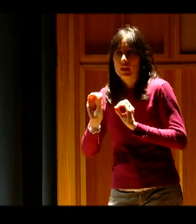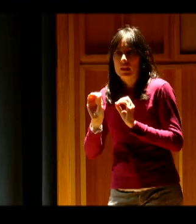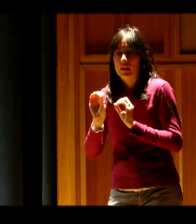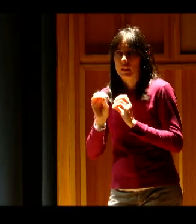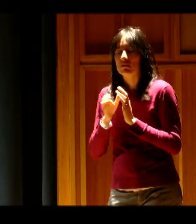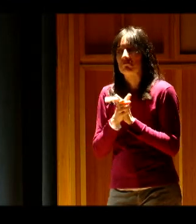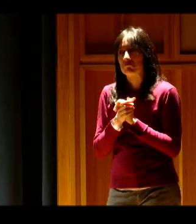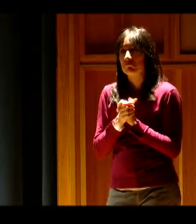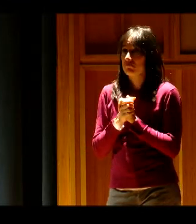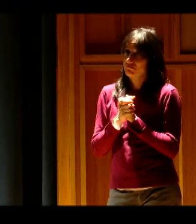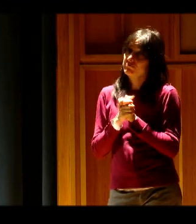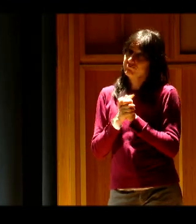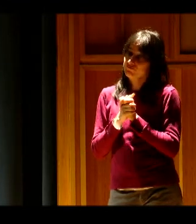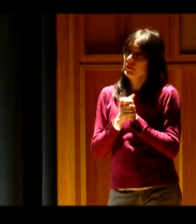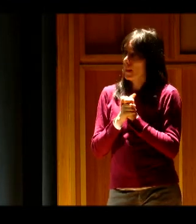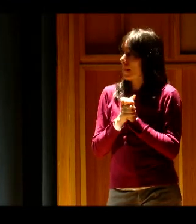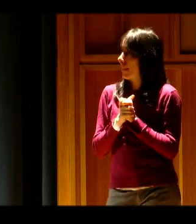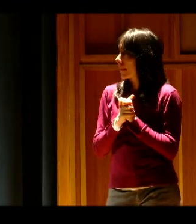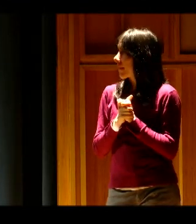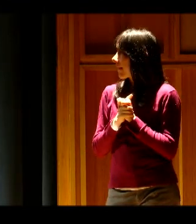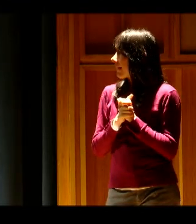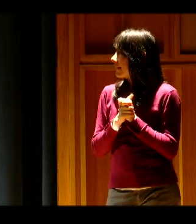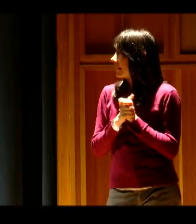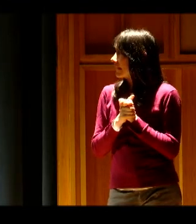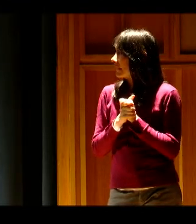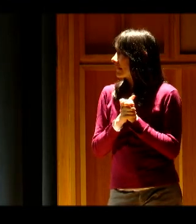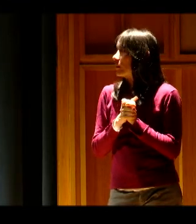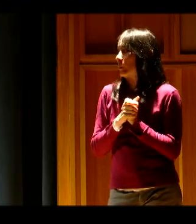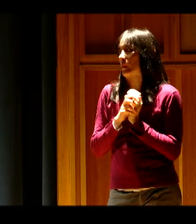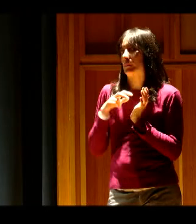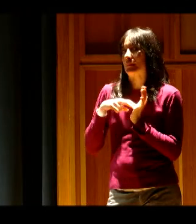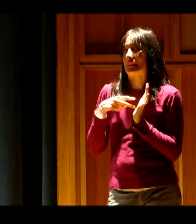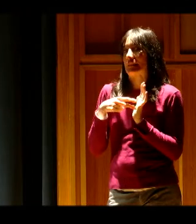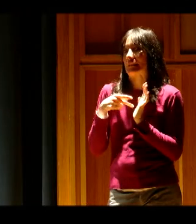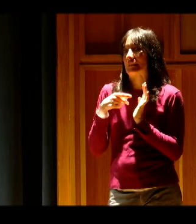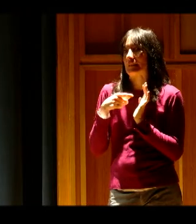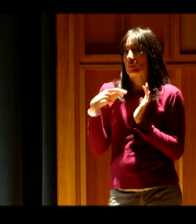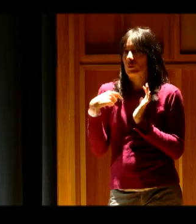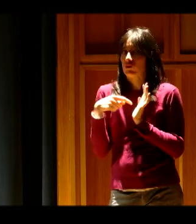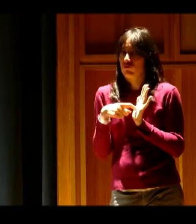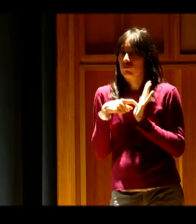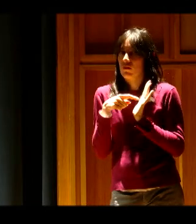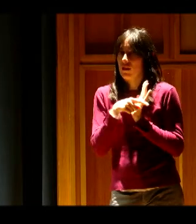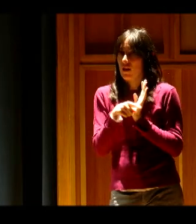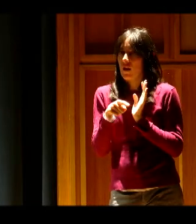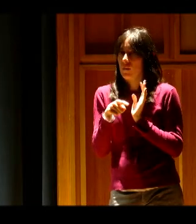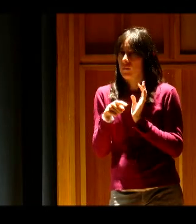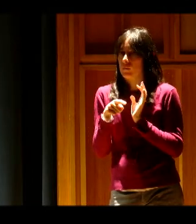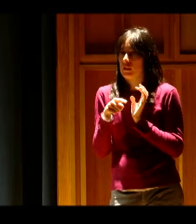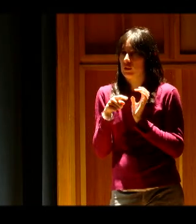What's under that is asking people to become, or requiring people to become climate literate.